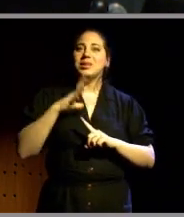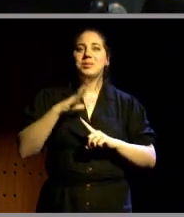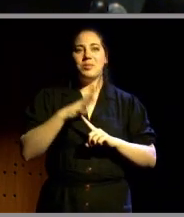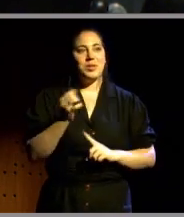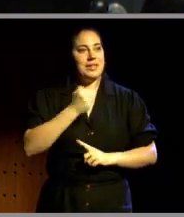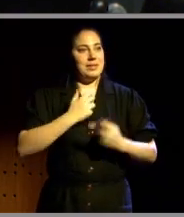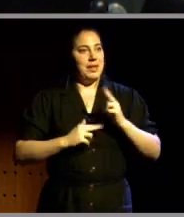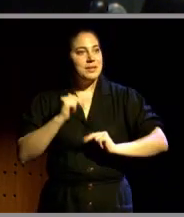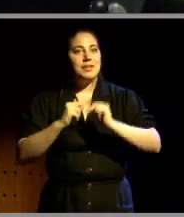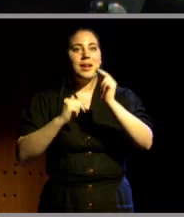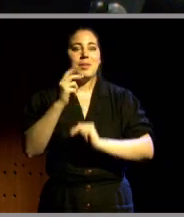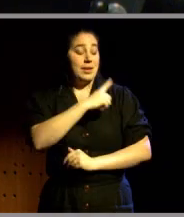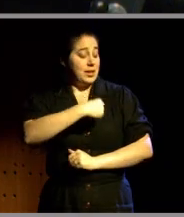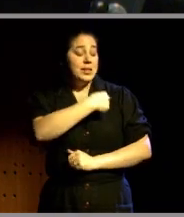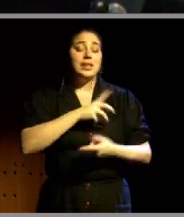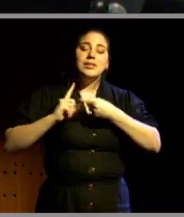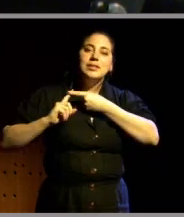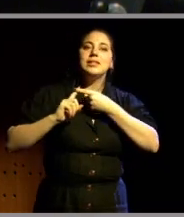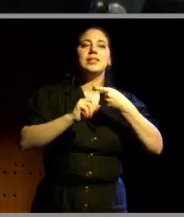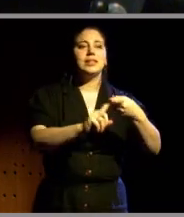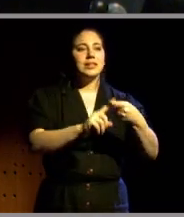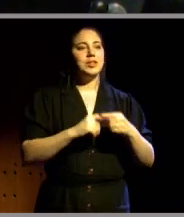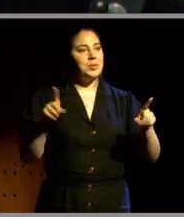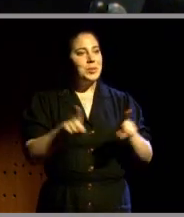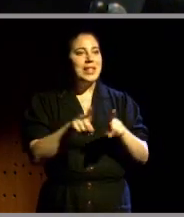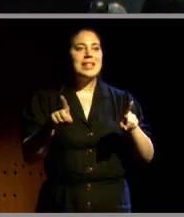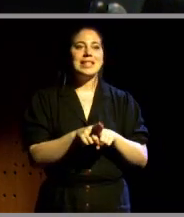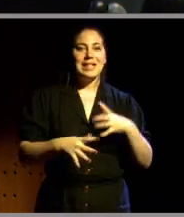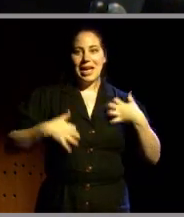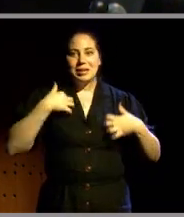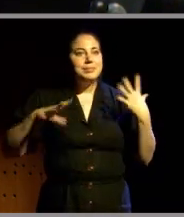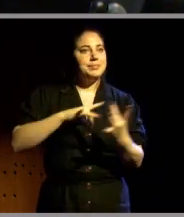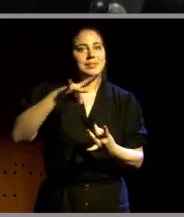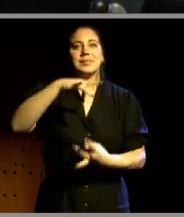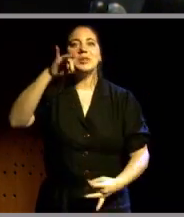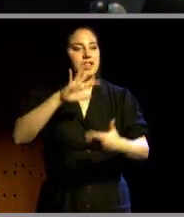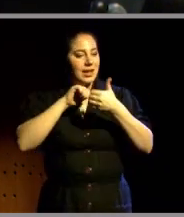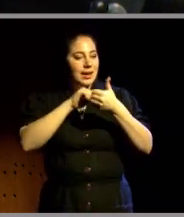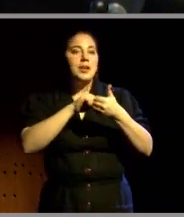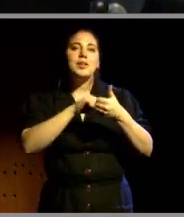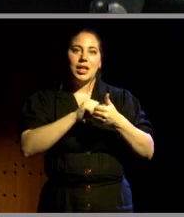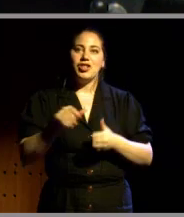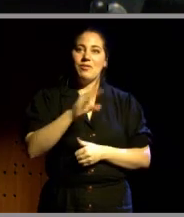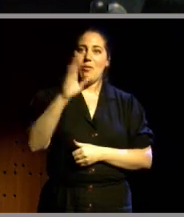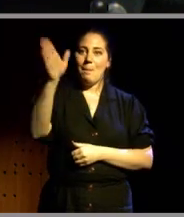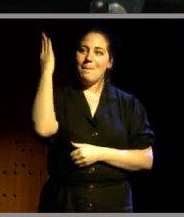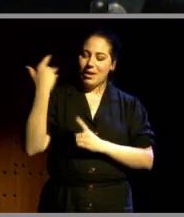and I'm committed to continuing this path with the same spirit and collaboration that I have shown.